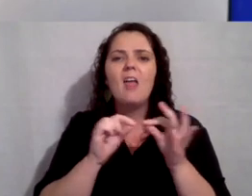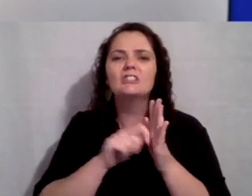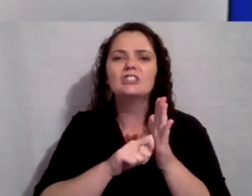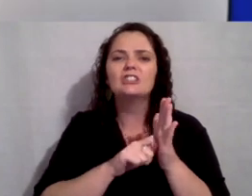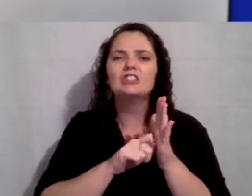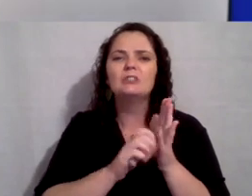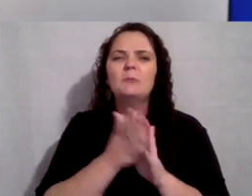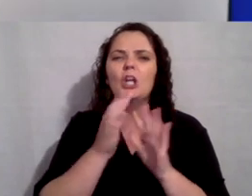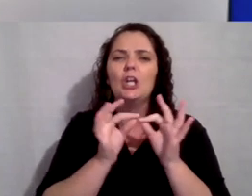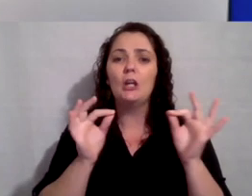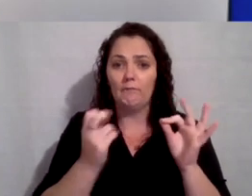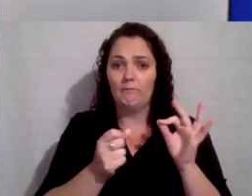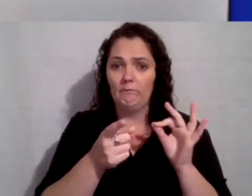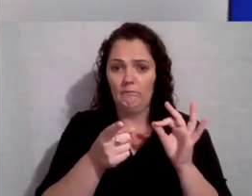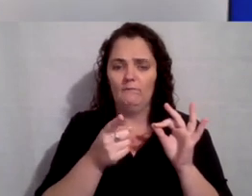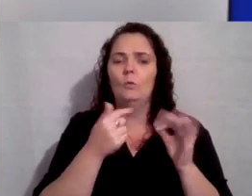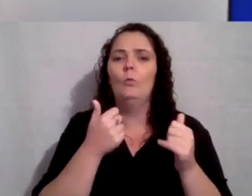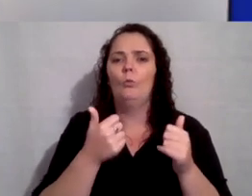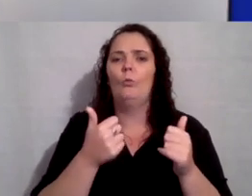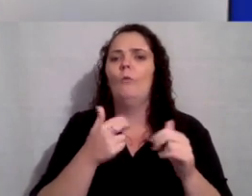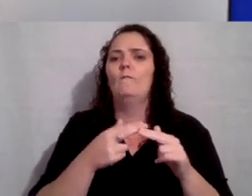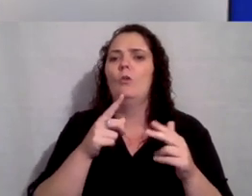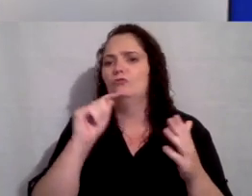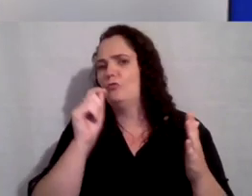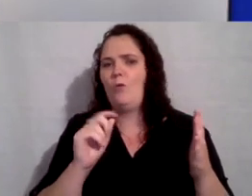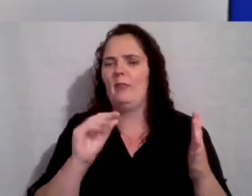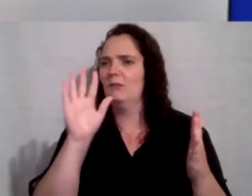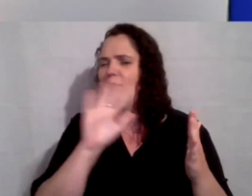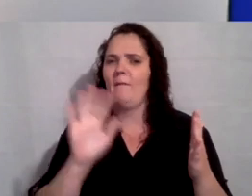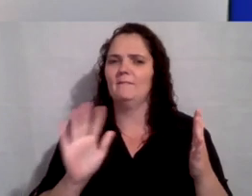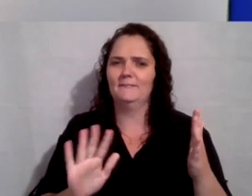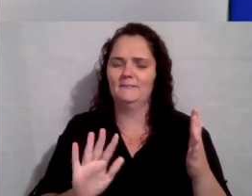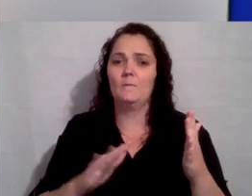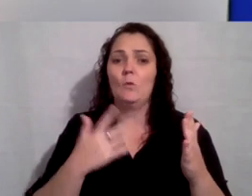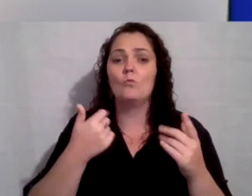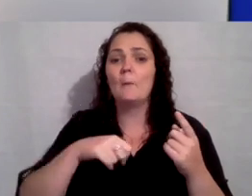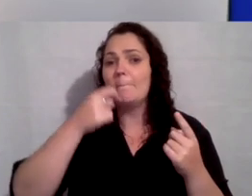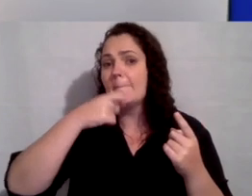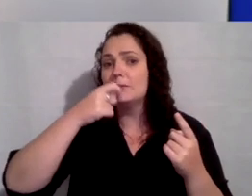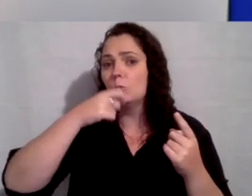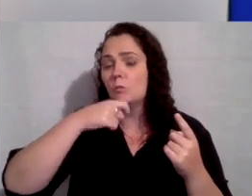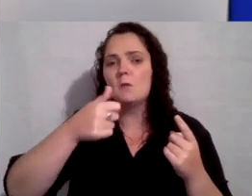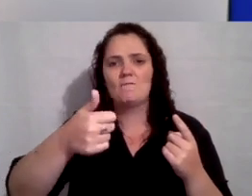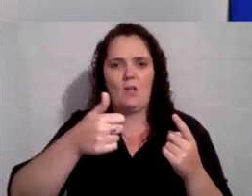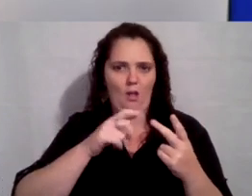that'll make it really easy for you to work large and to do a lot of erasing and rubbing back. If you're working in pencil that's fine too